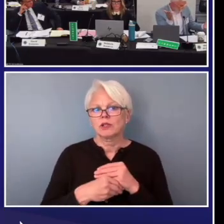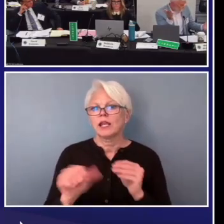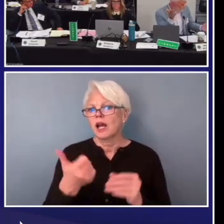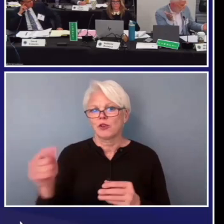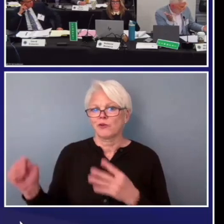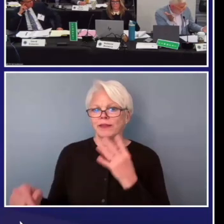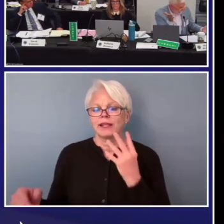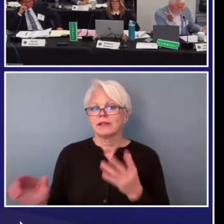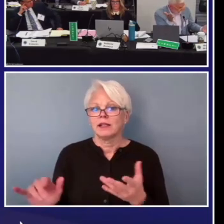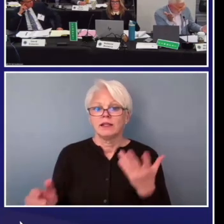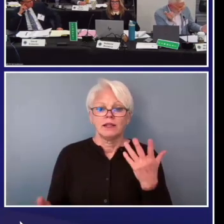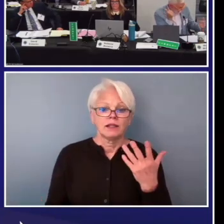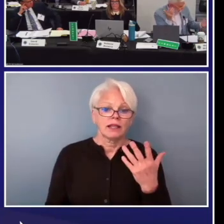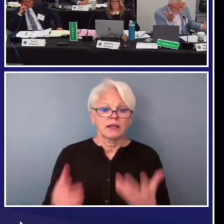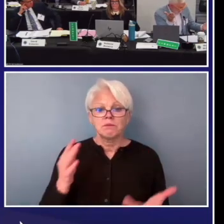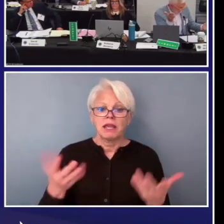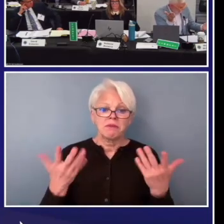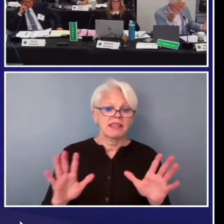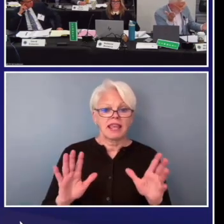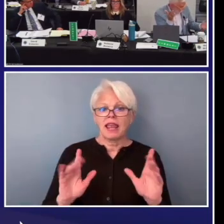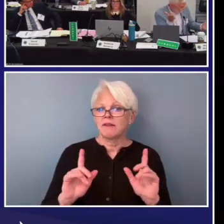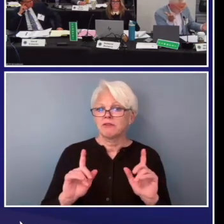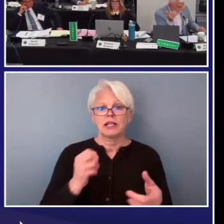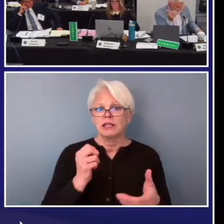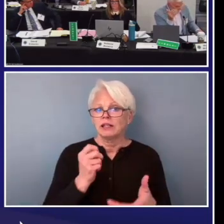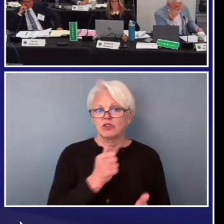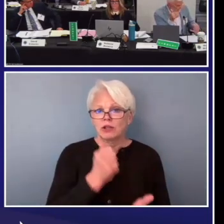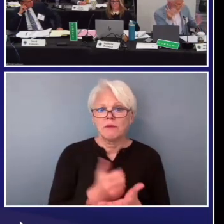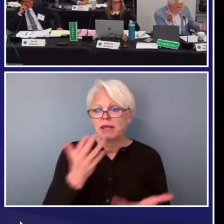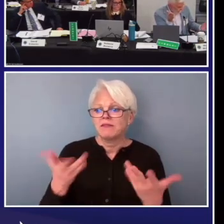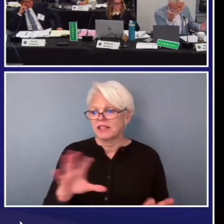like maybe they have granted accreditation. Maybe they have conducted site visits and maybe they do have other evidence,